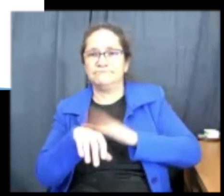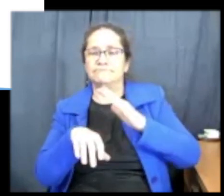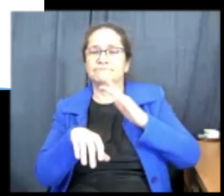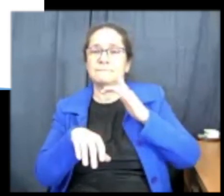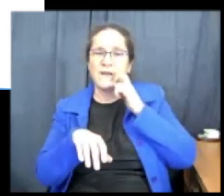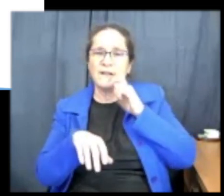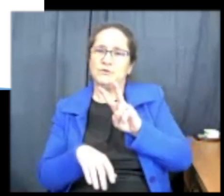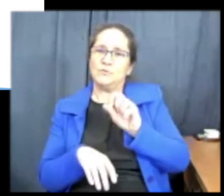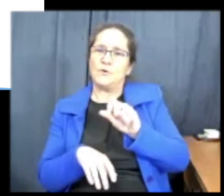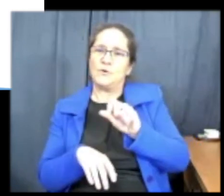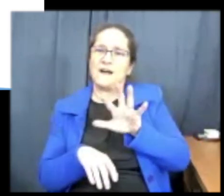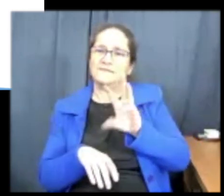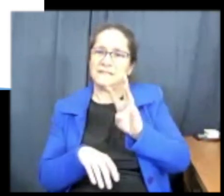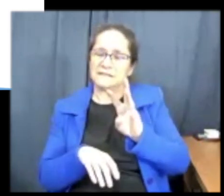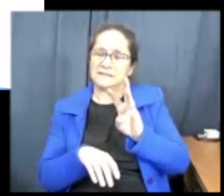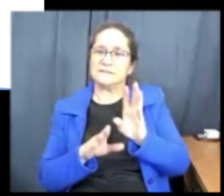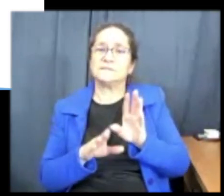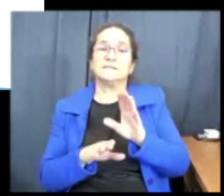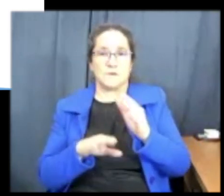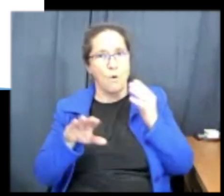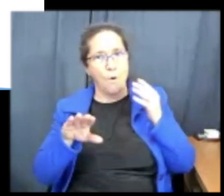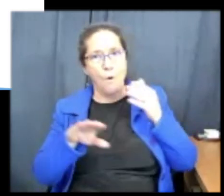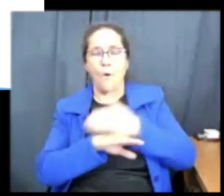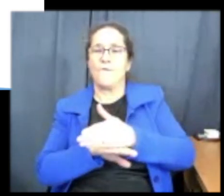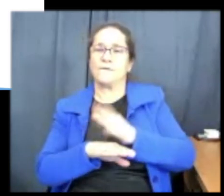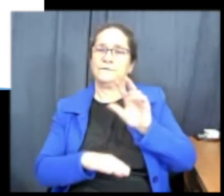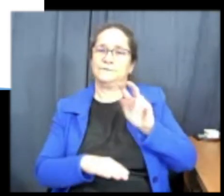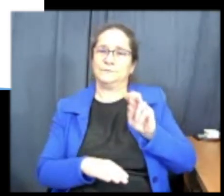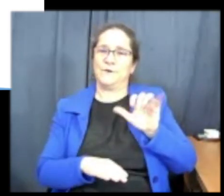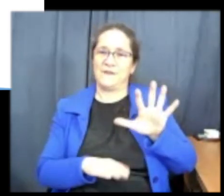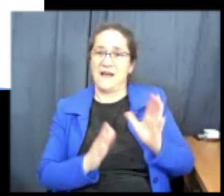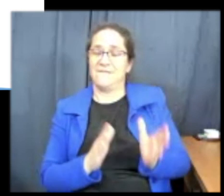and again they were over the risk ratio of 2.5 and then the same for 2019-2020.